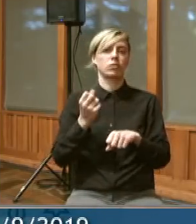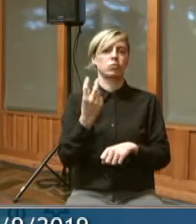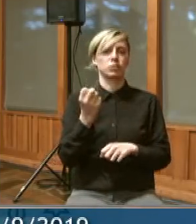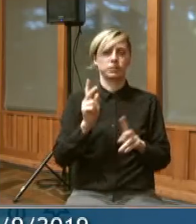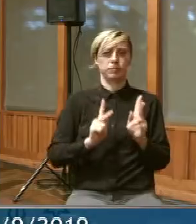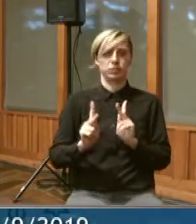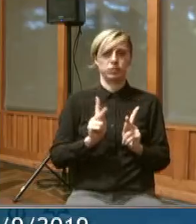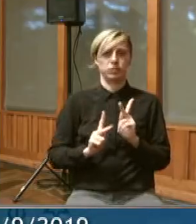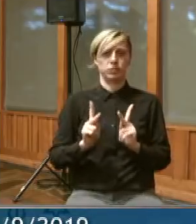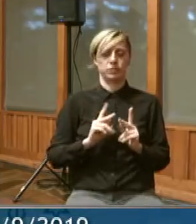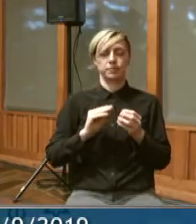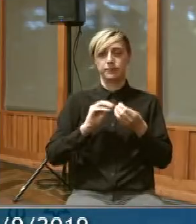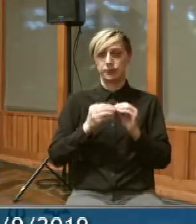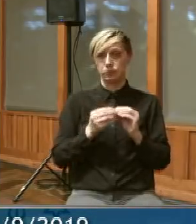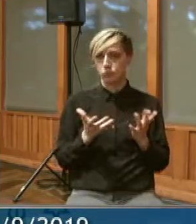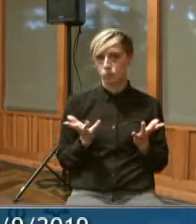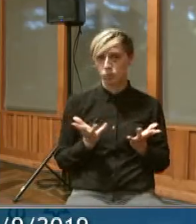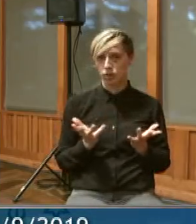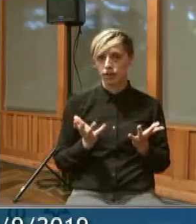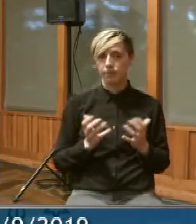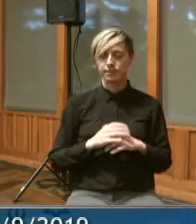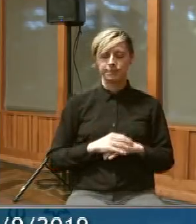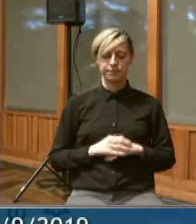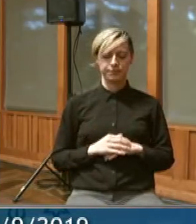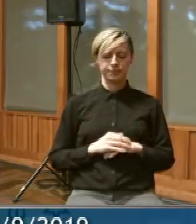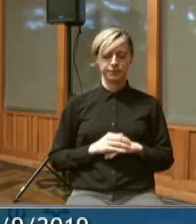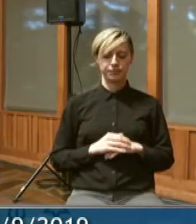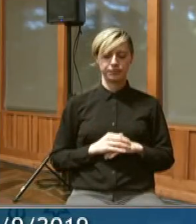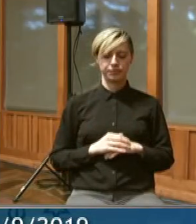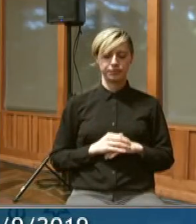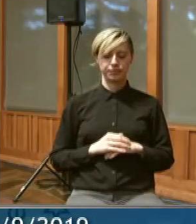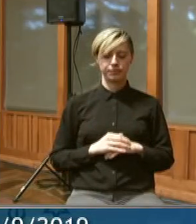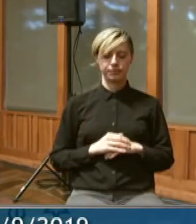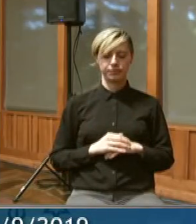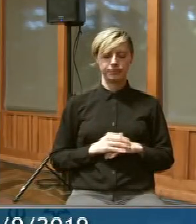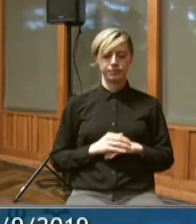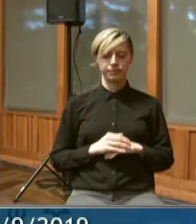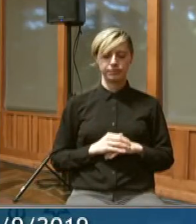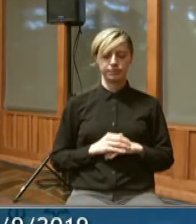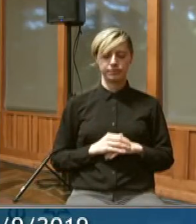DISCLOSE. SO RIGHT NOW LET ME CALL THE